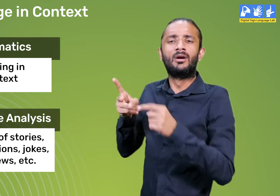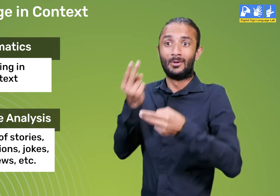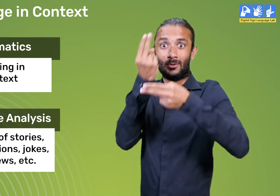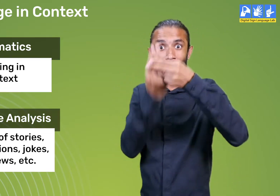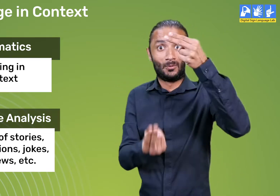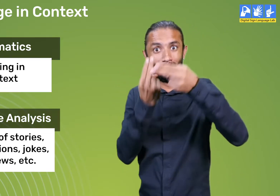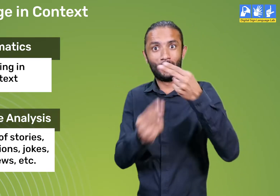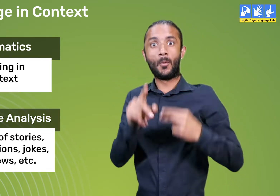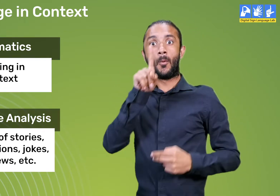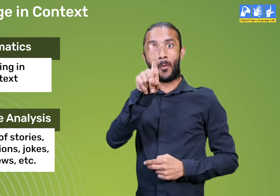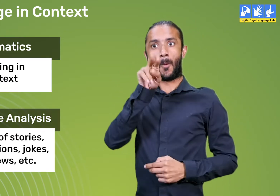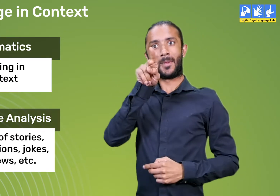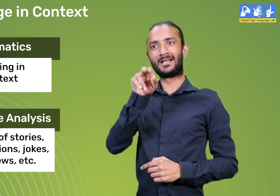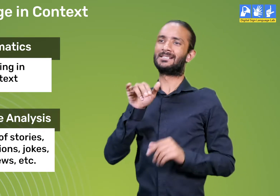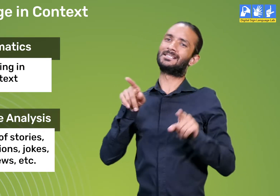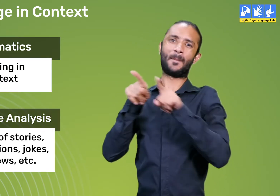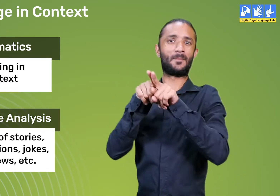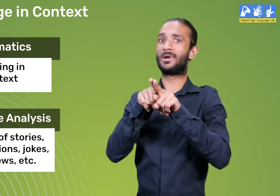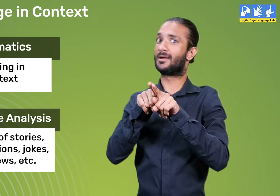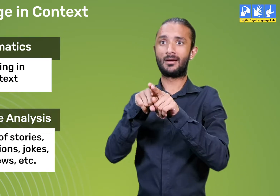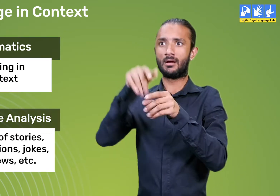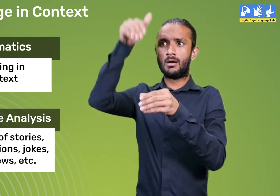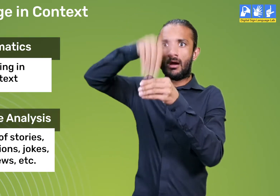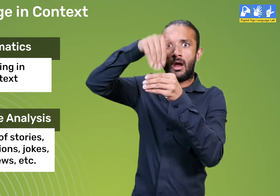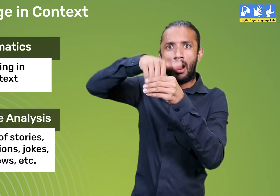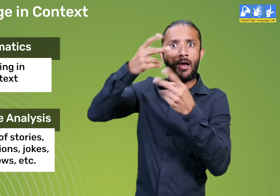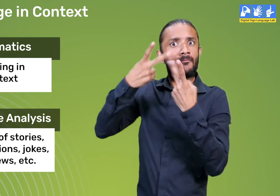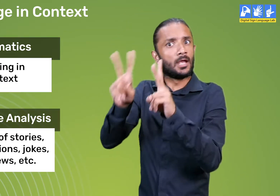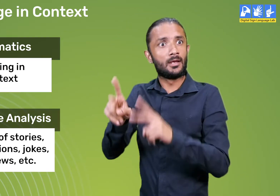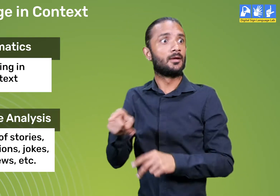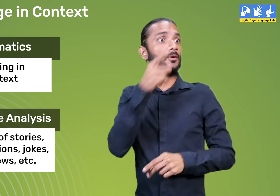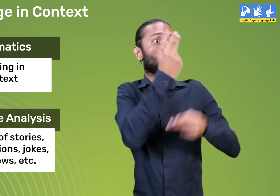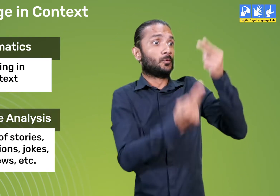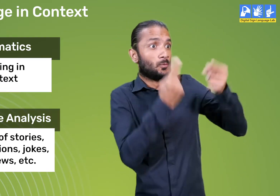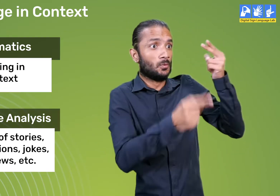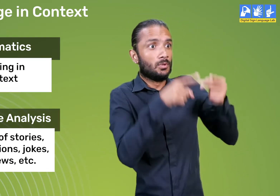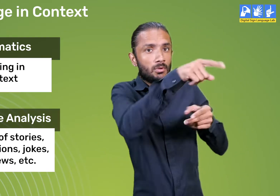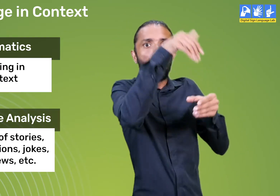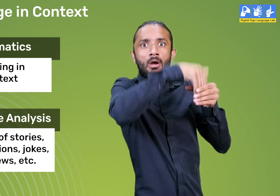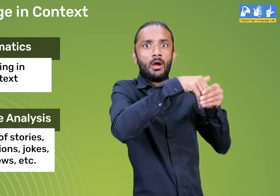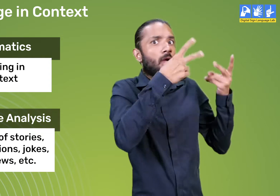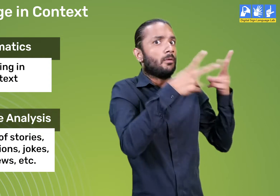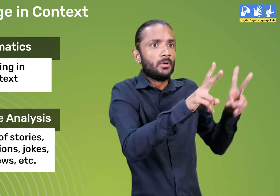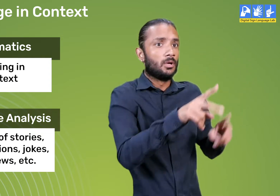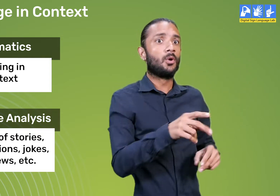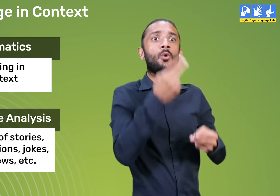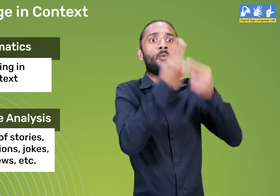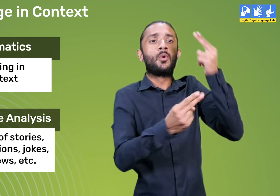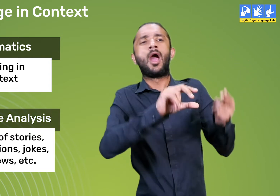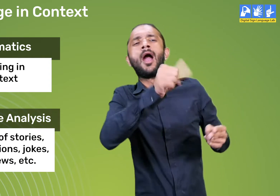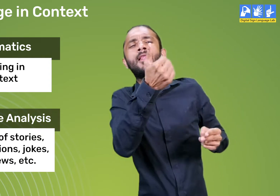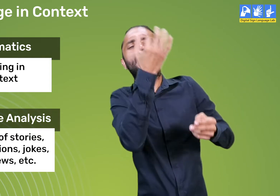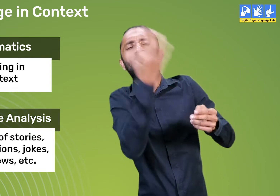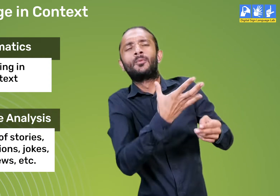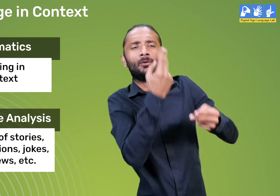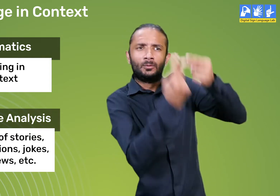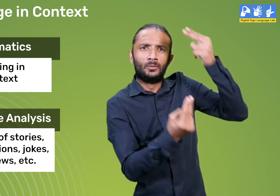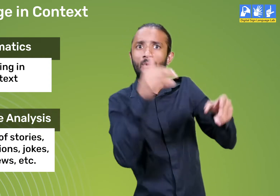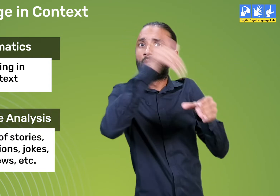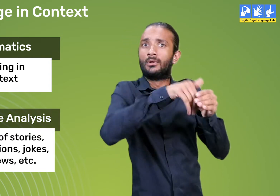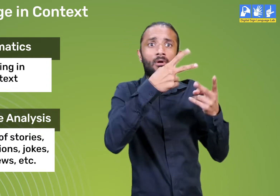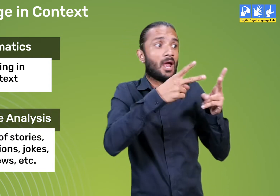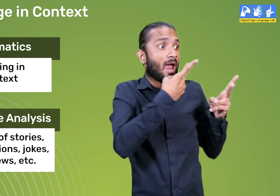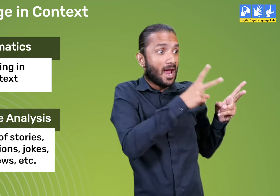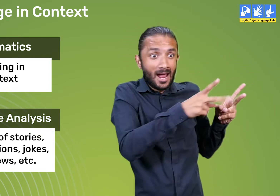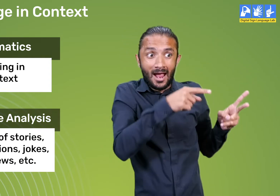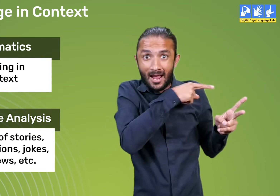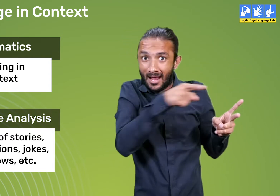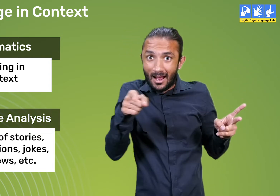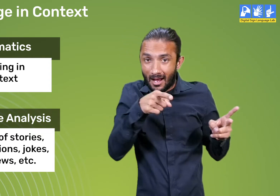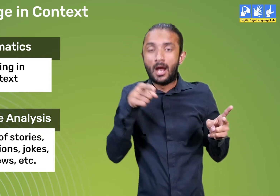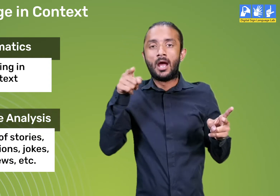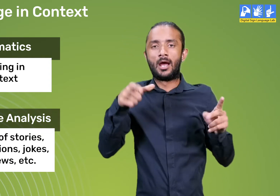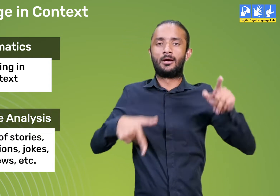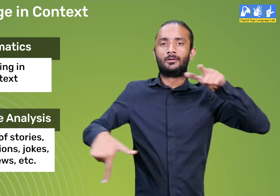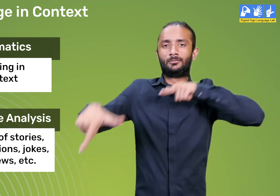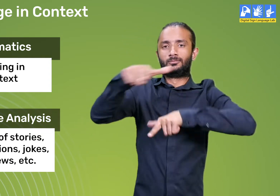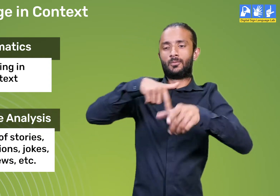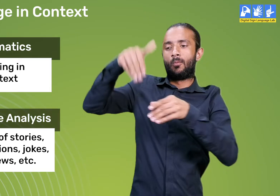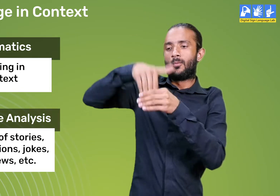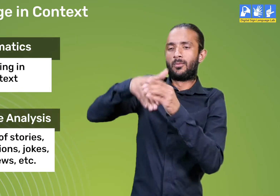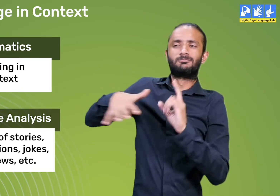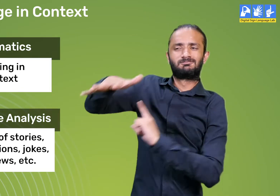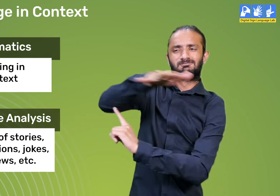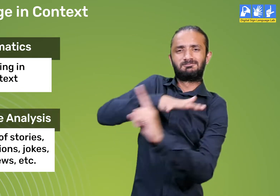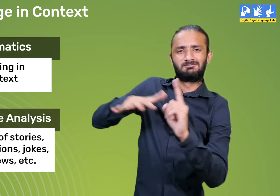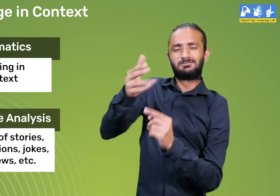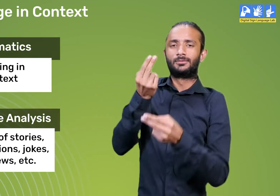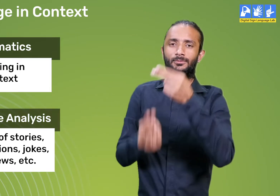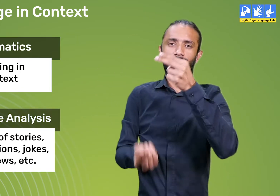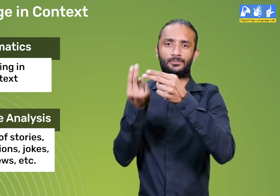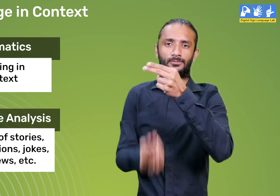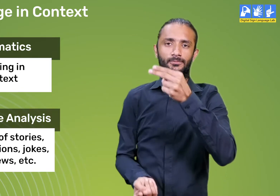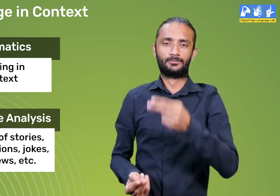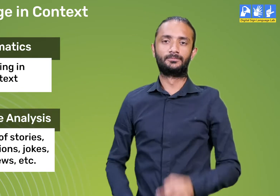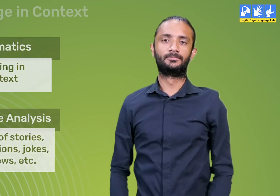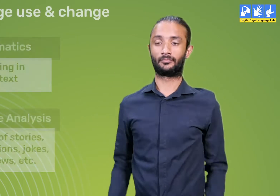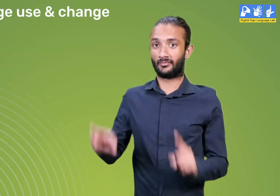both these terms consist of the same outer meaning but it has a different meaning in detail this is known as language In context.